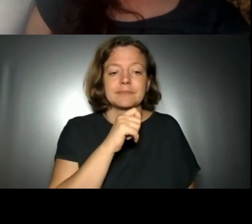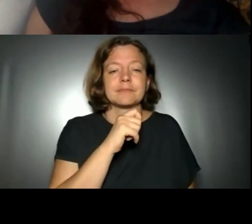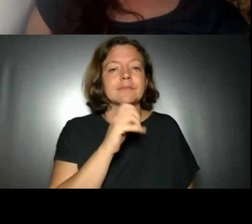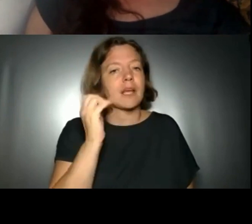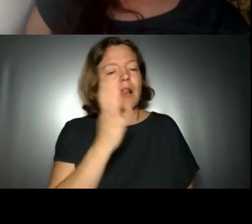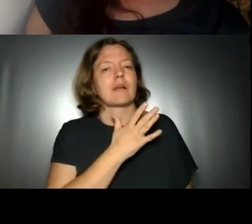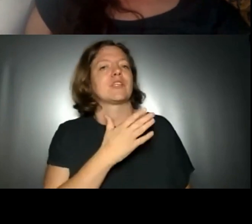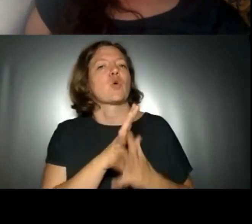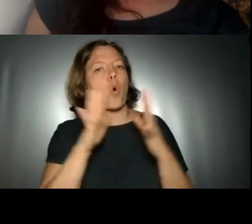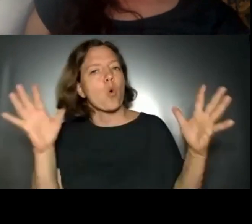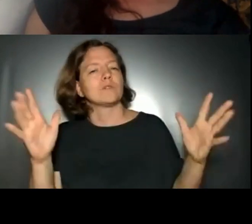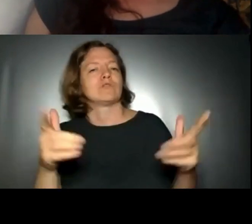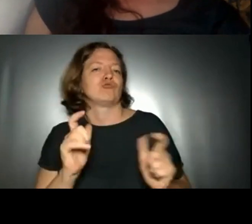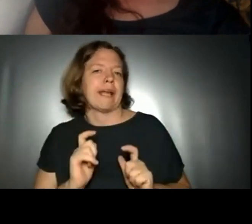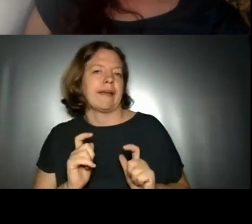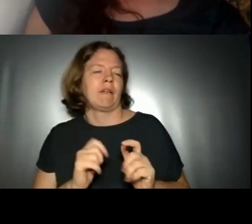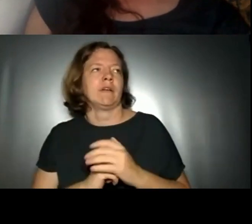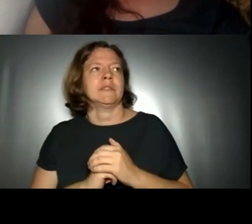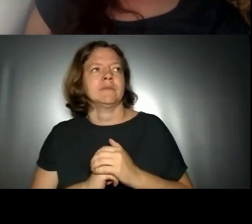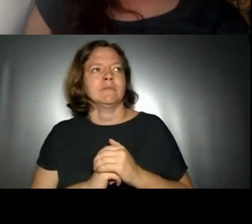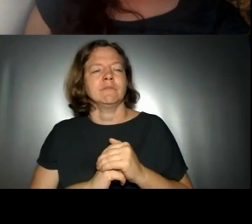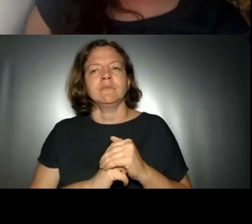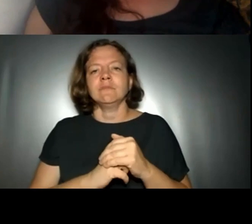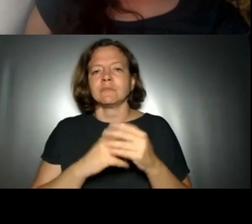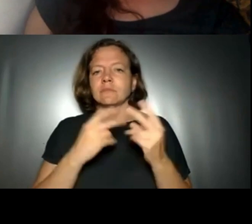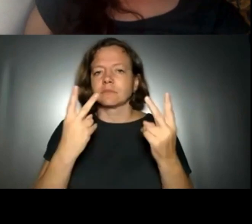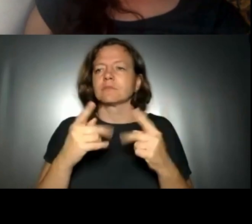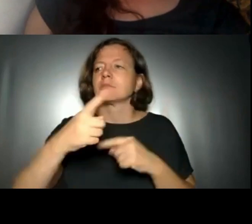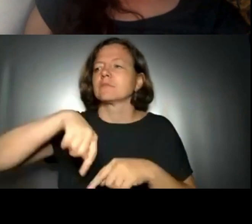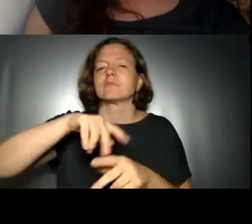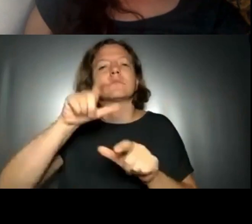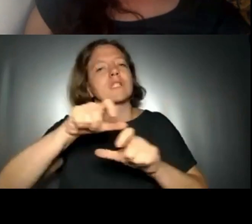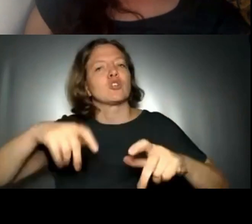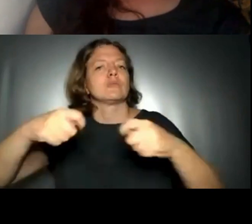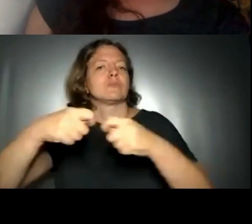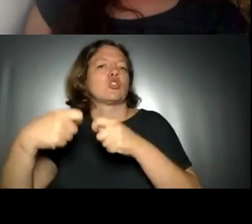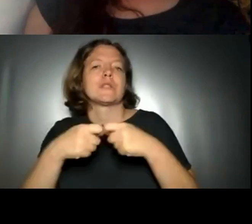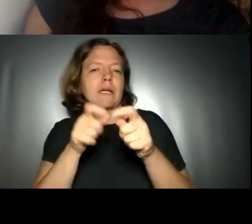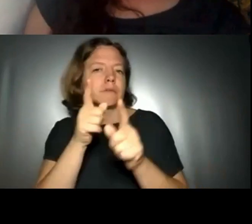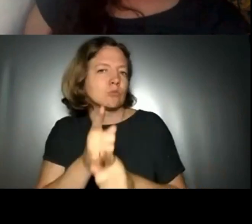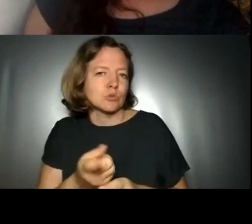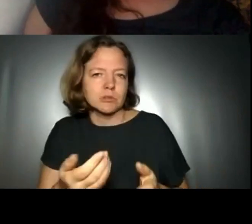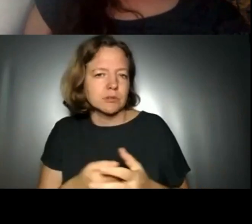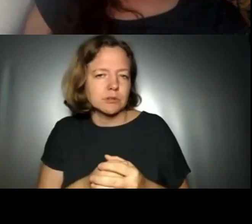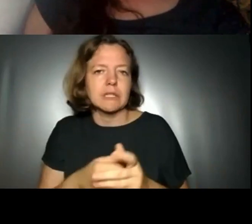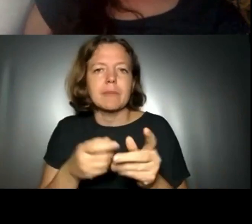it is important to keep in touch with each other and keep each other informed how different things work. Because